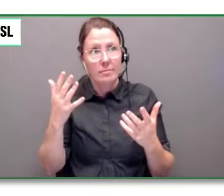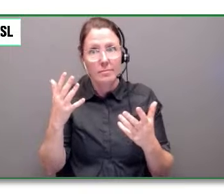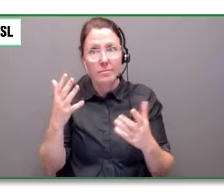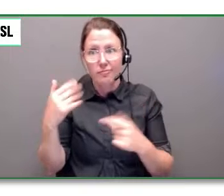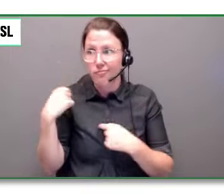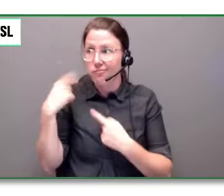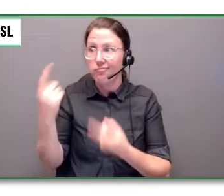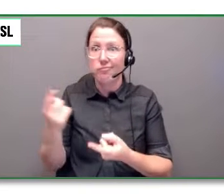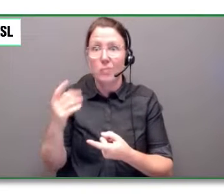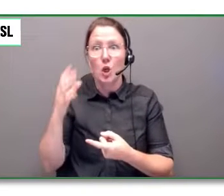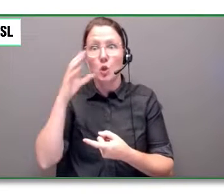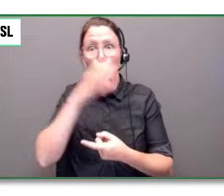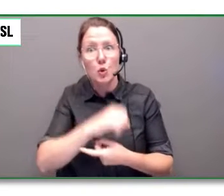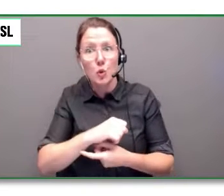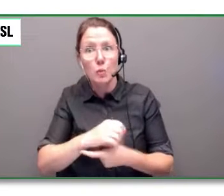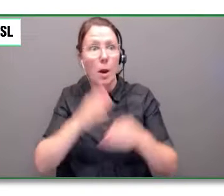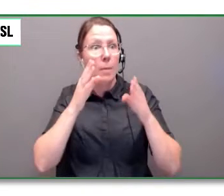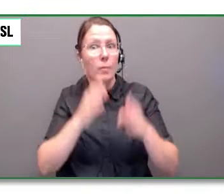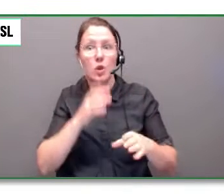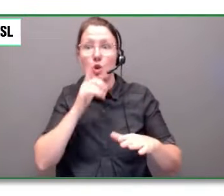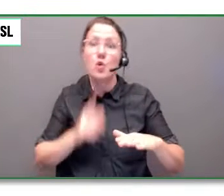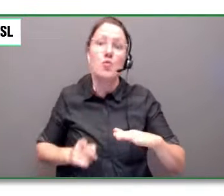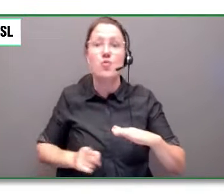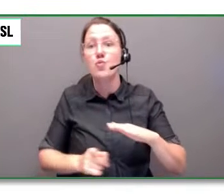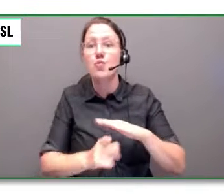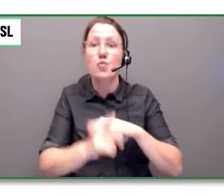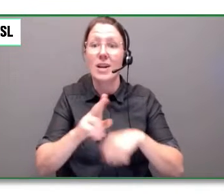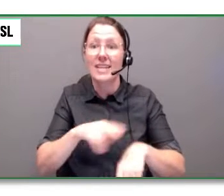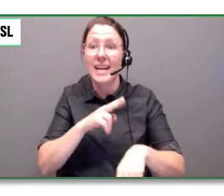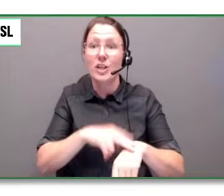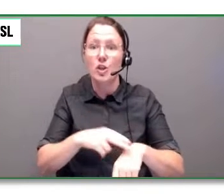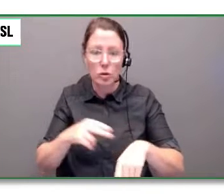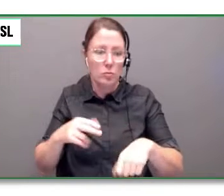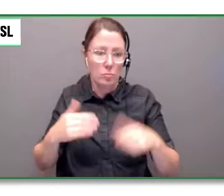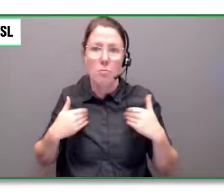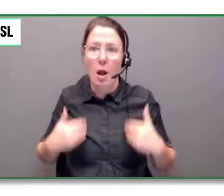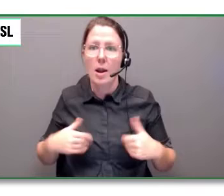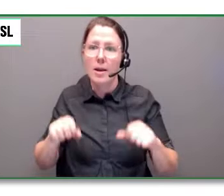individual that is able to traverse into nature and that is the basis for a lot